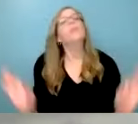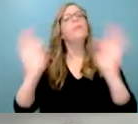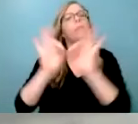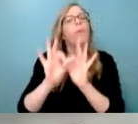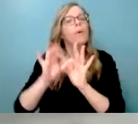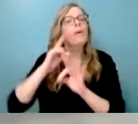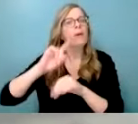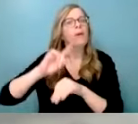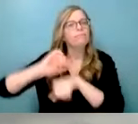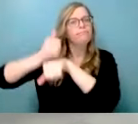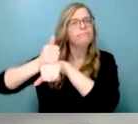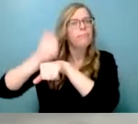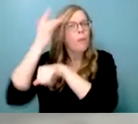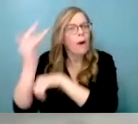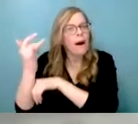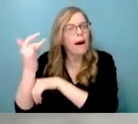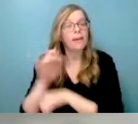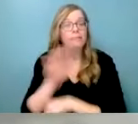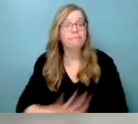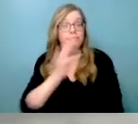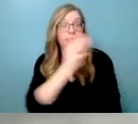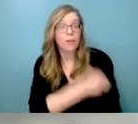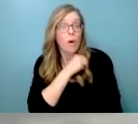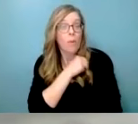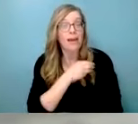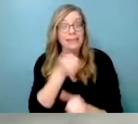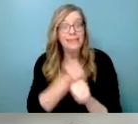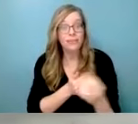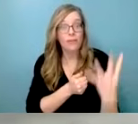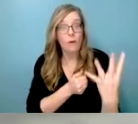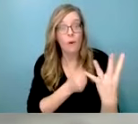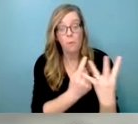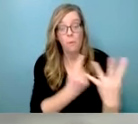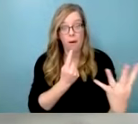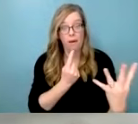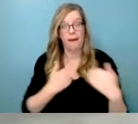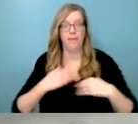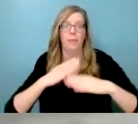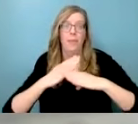because nearly one in four manitobans face barriers to accessibility in daily living